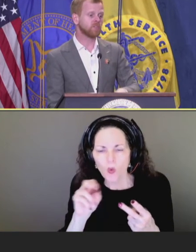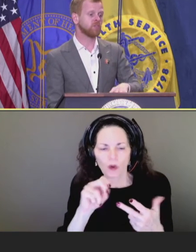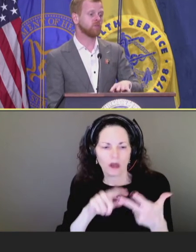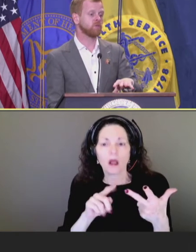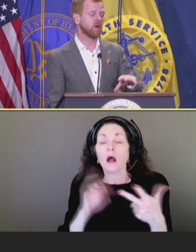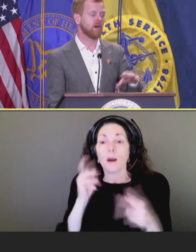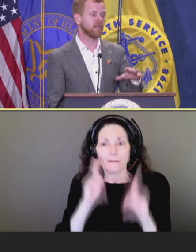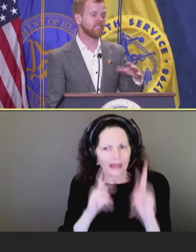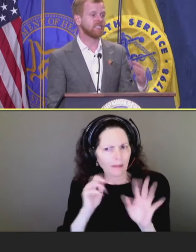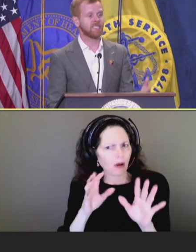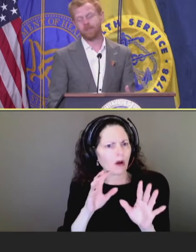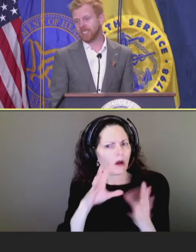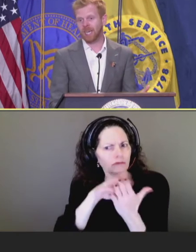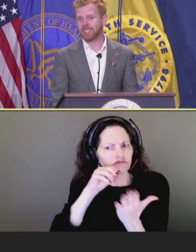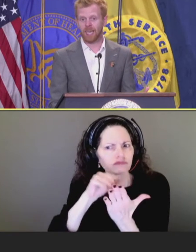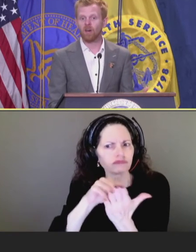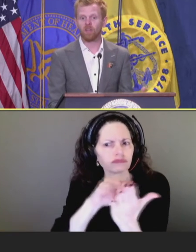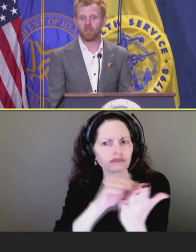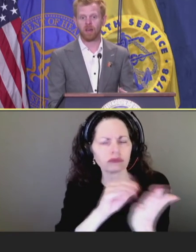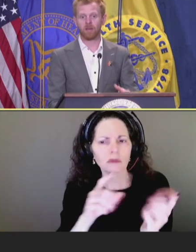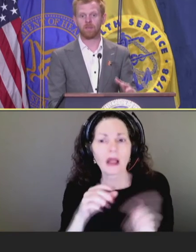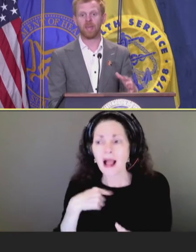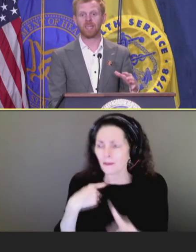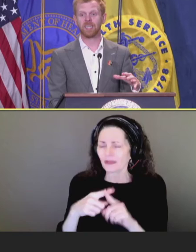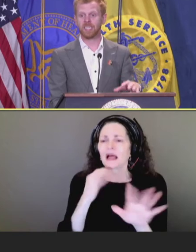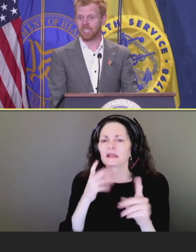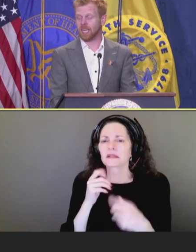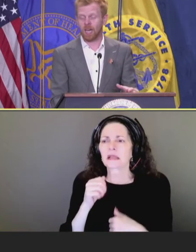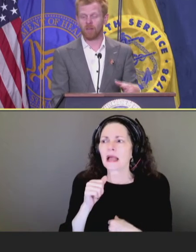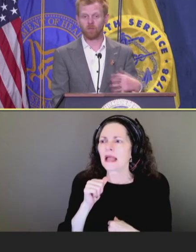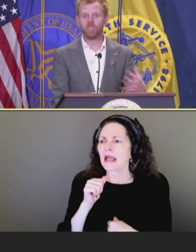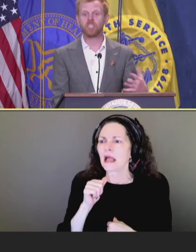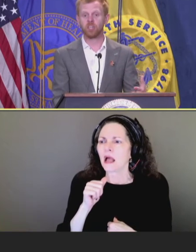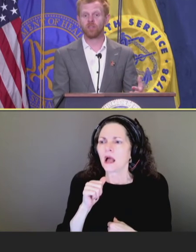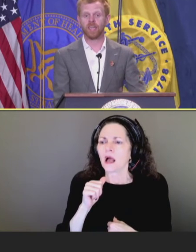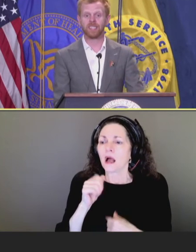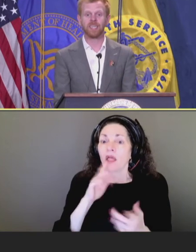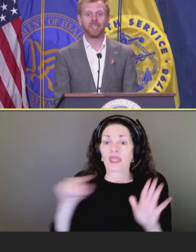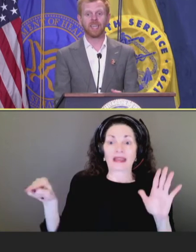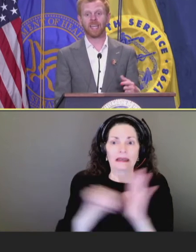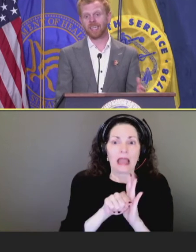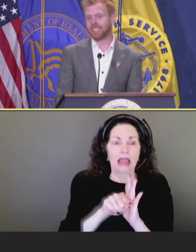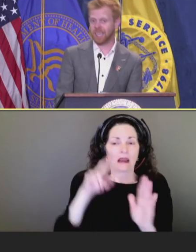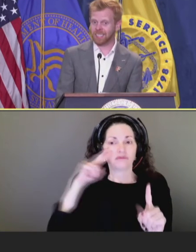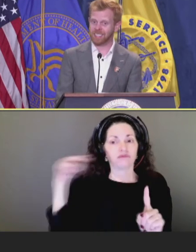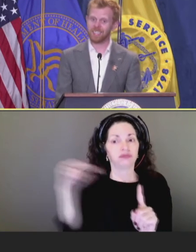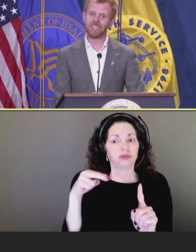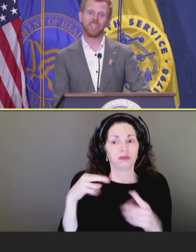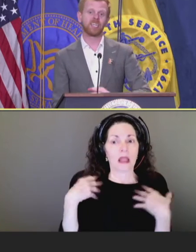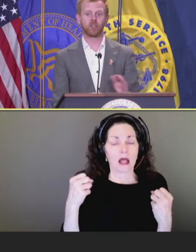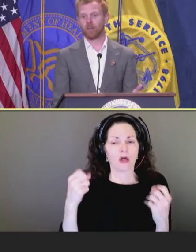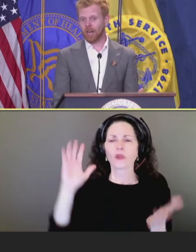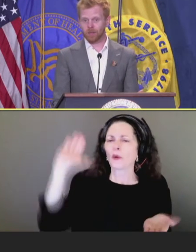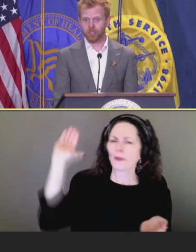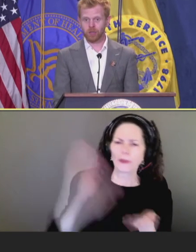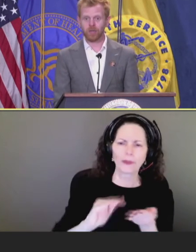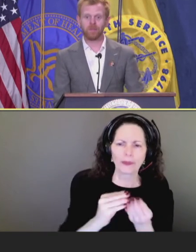to destigmatize health. And really showcase that getting tested is a great opportunity,